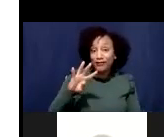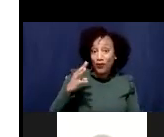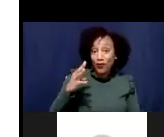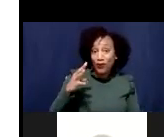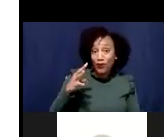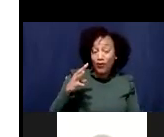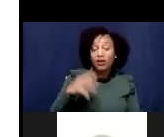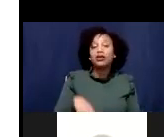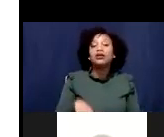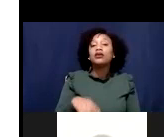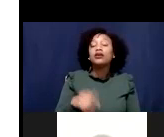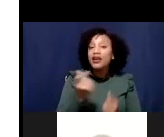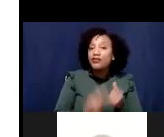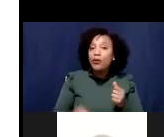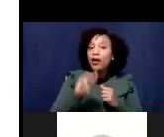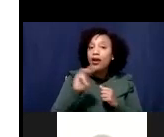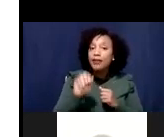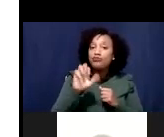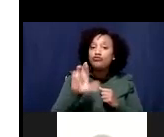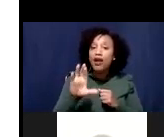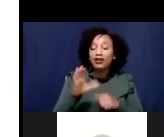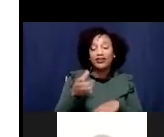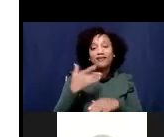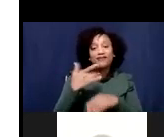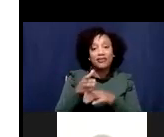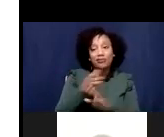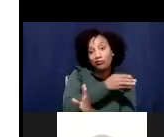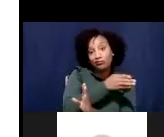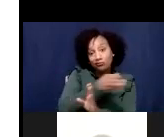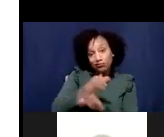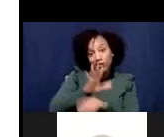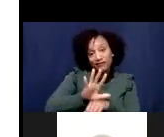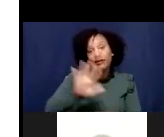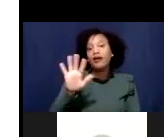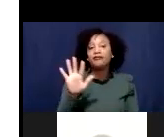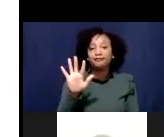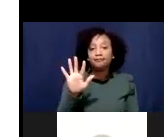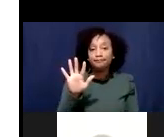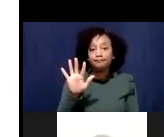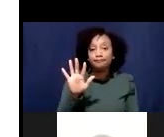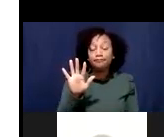everybody at MRAC is gonna turn off their computers at five and not check email,